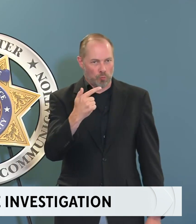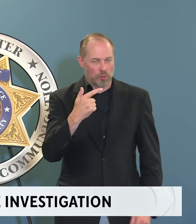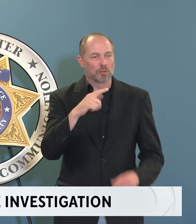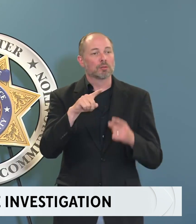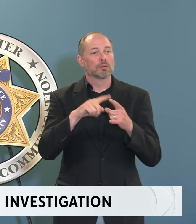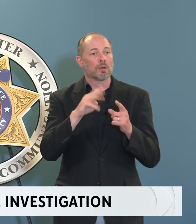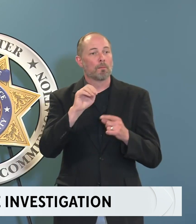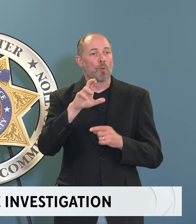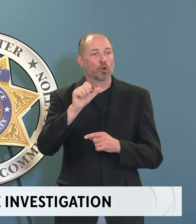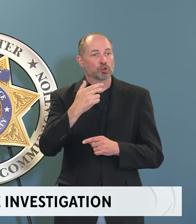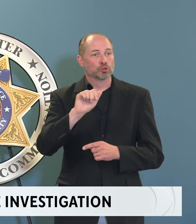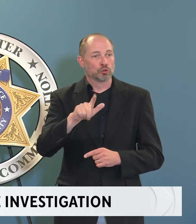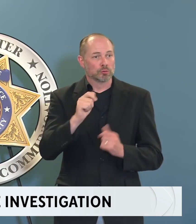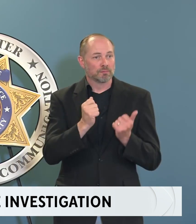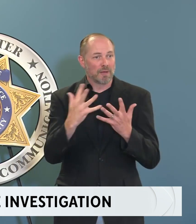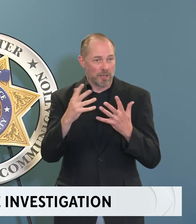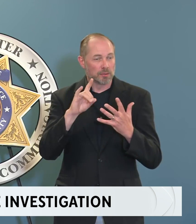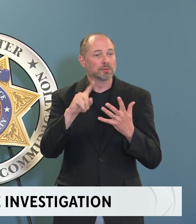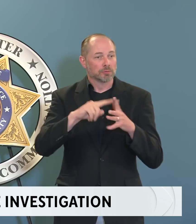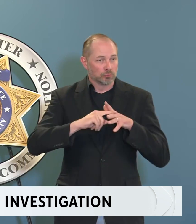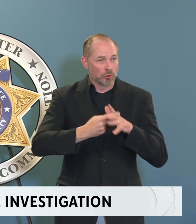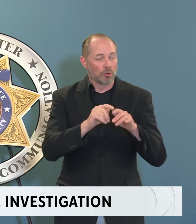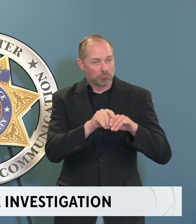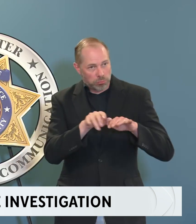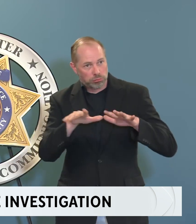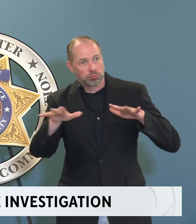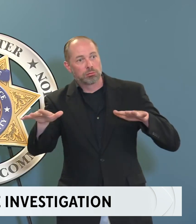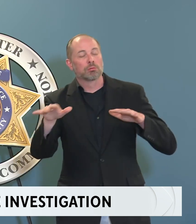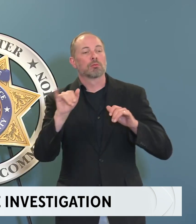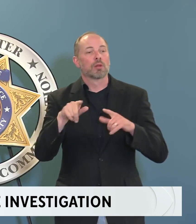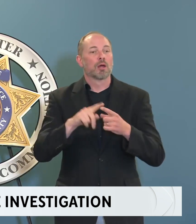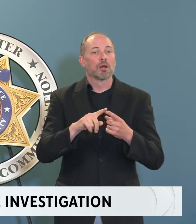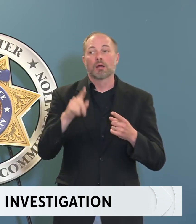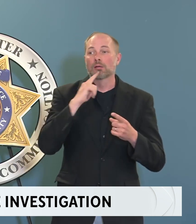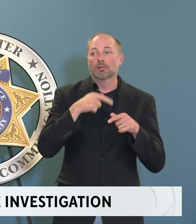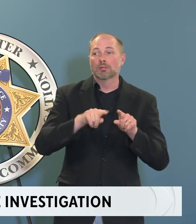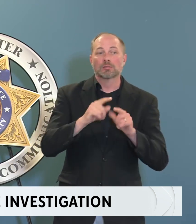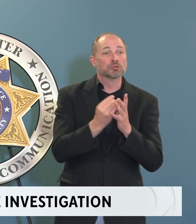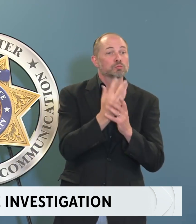TO TAKE A QUICK MOMENT AND REMIND YOU OF THE CONDITIONS IN